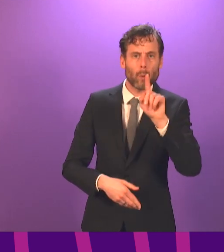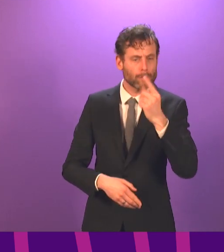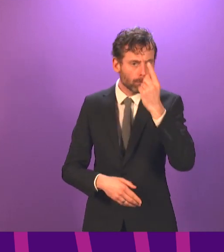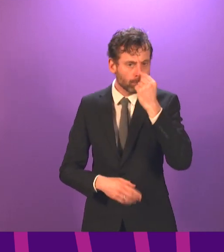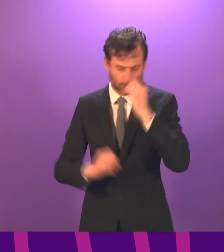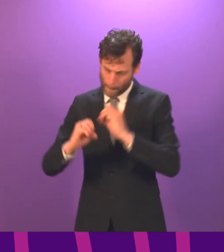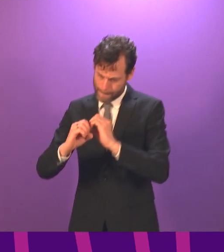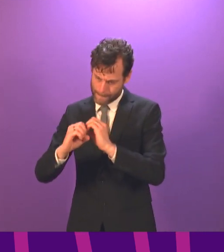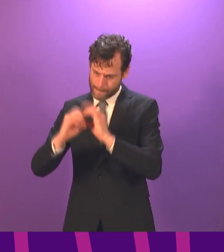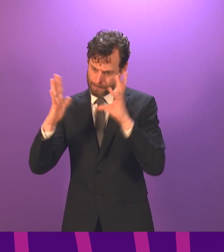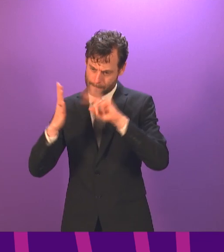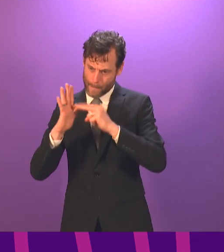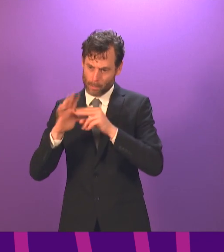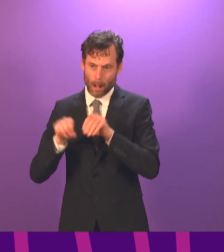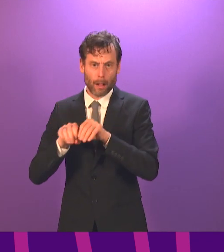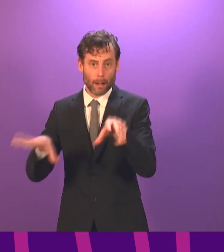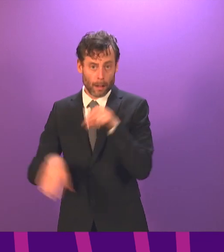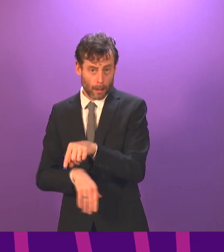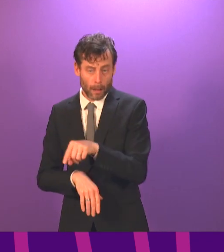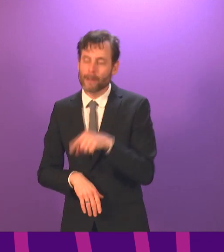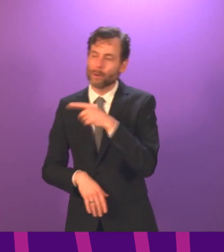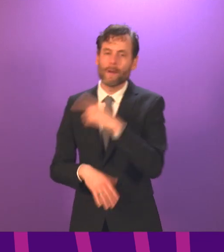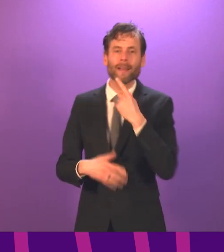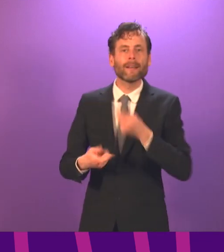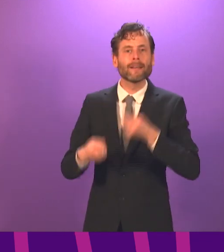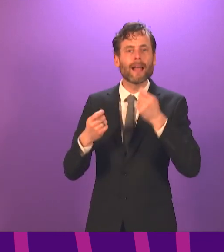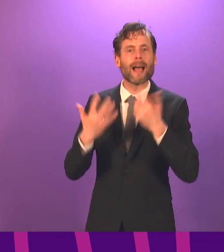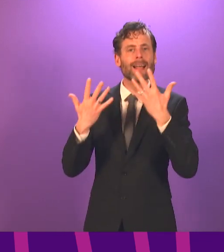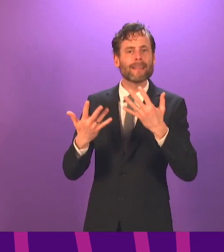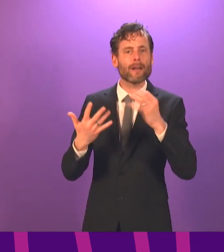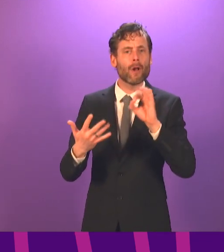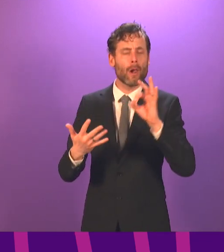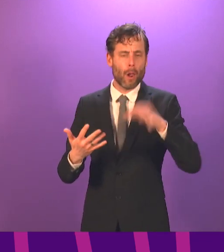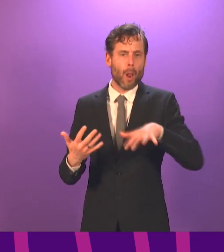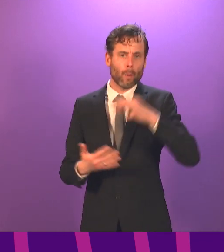You referenced 10 local authorities across the country. Councillors have